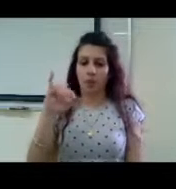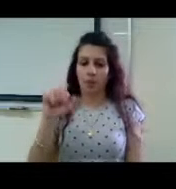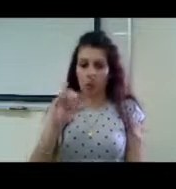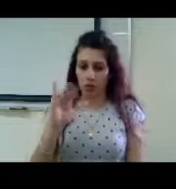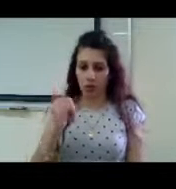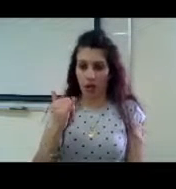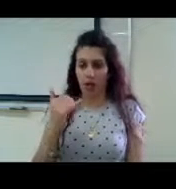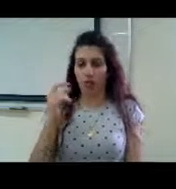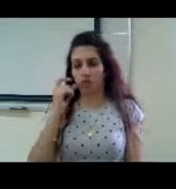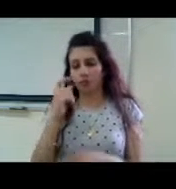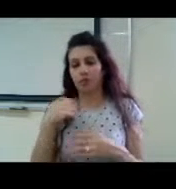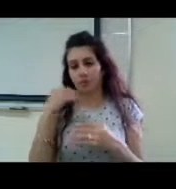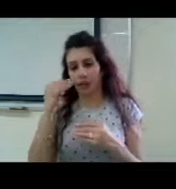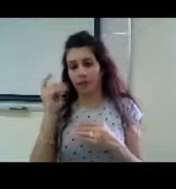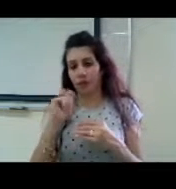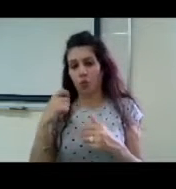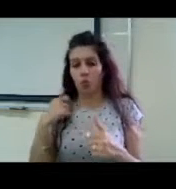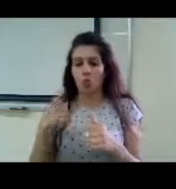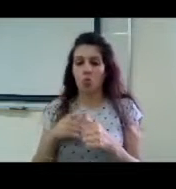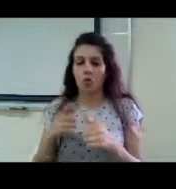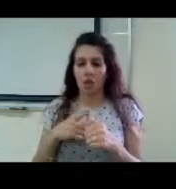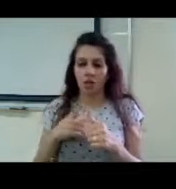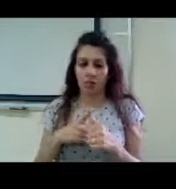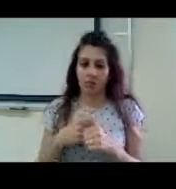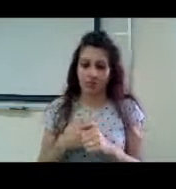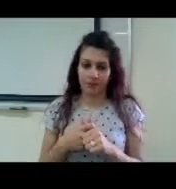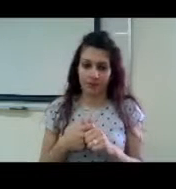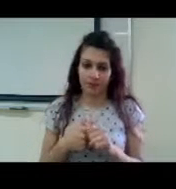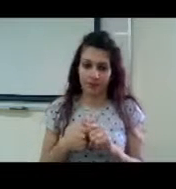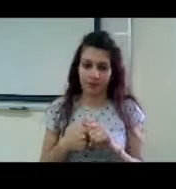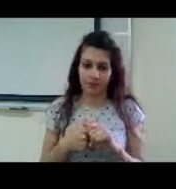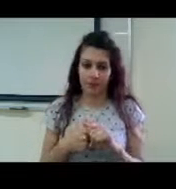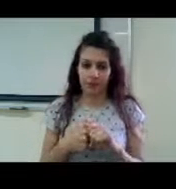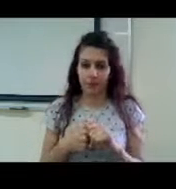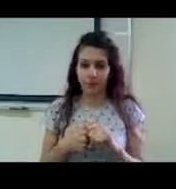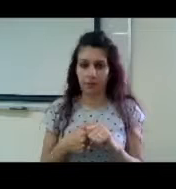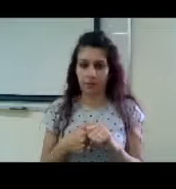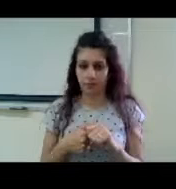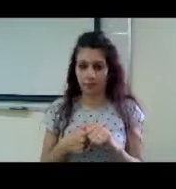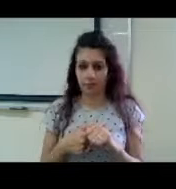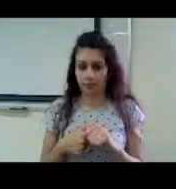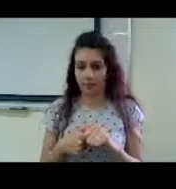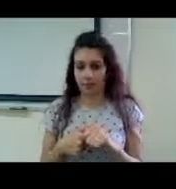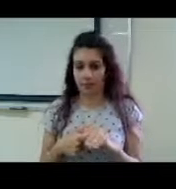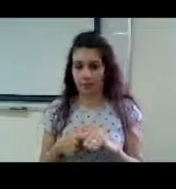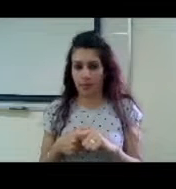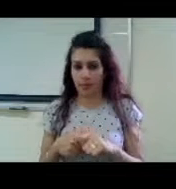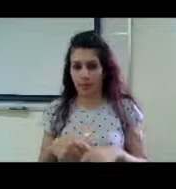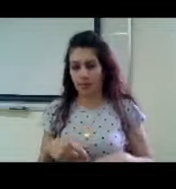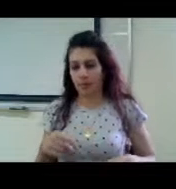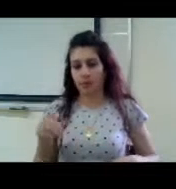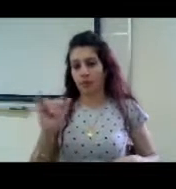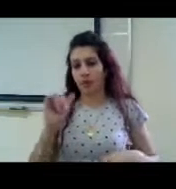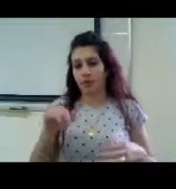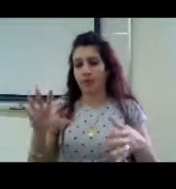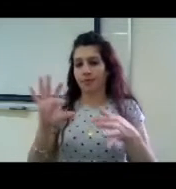presenter mode I think that would help and I think Laureen I still see that your microphone is on maybe you can set it off